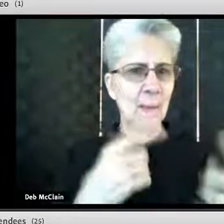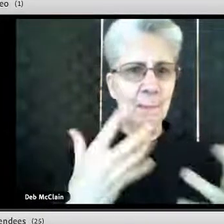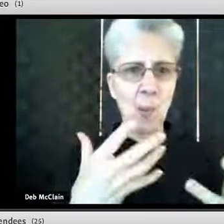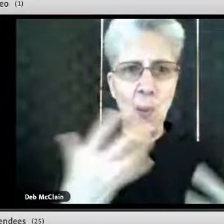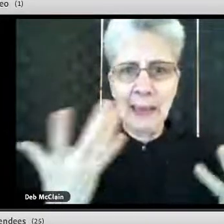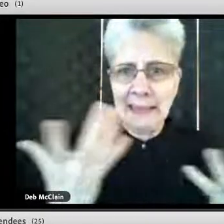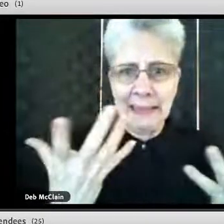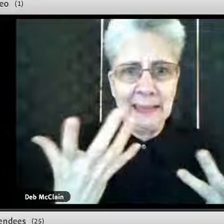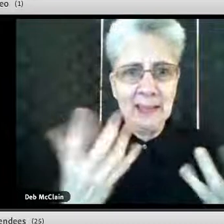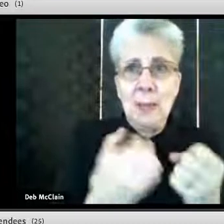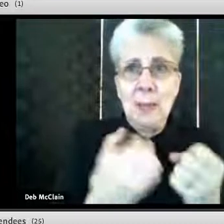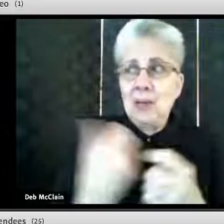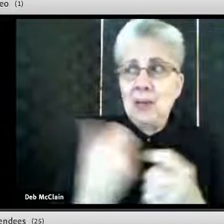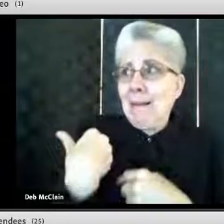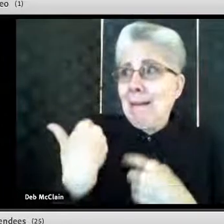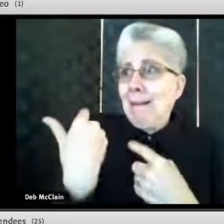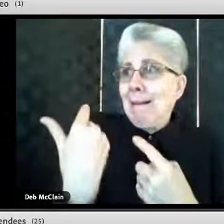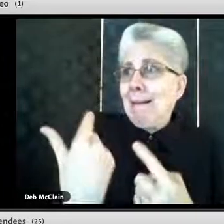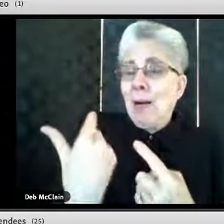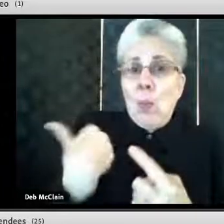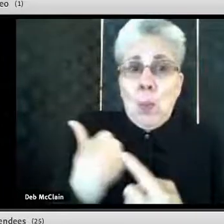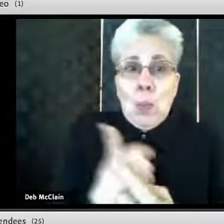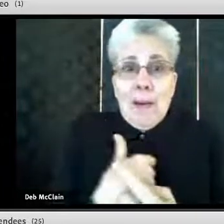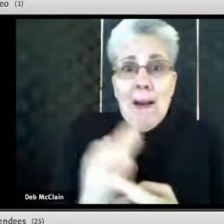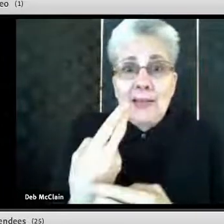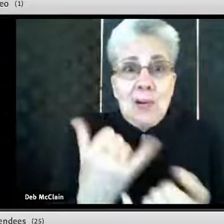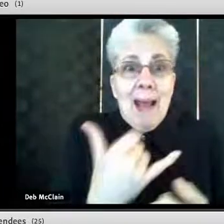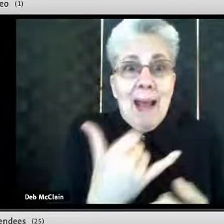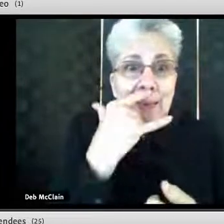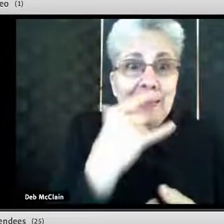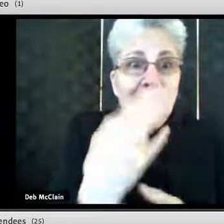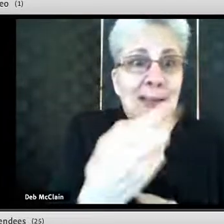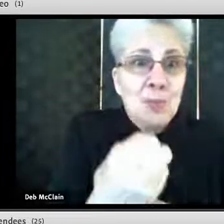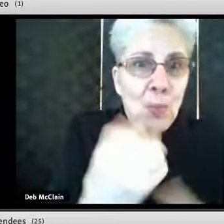So many years ago, we were in high school. Now, your kids are there.